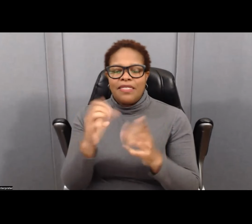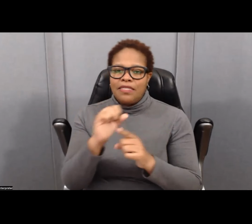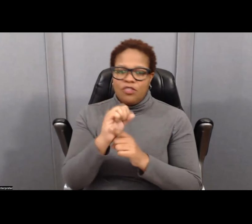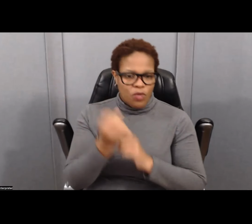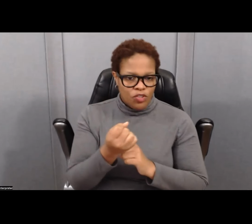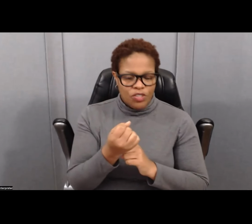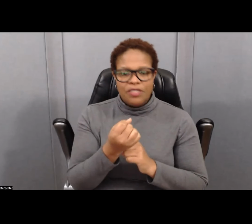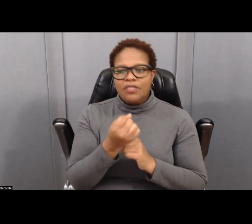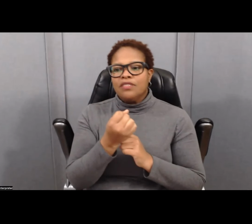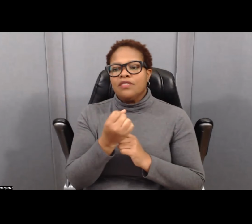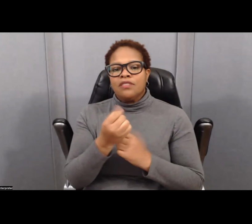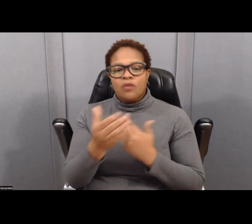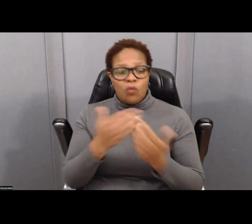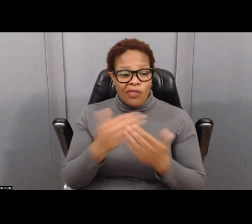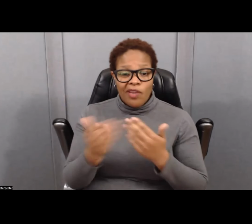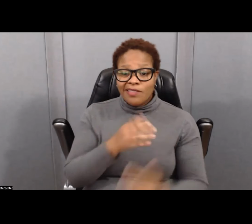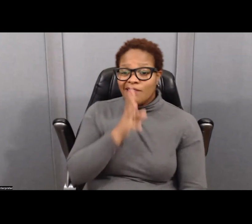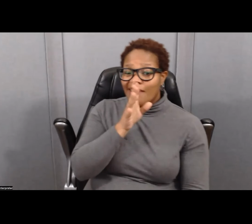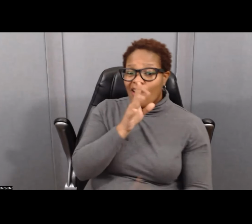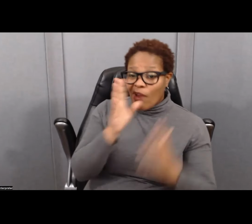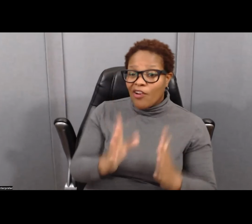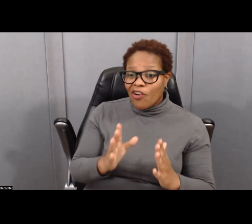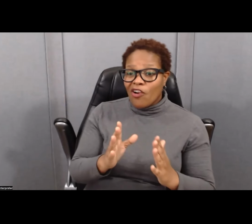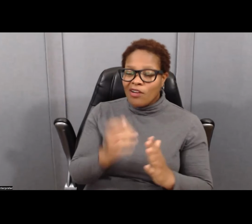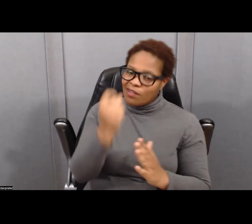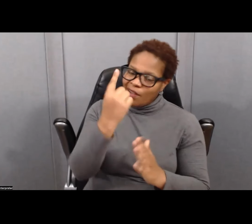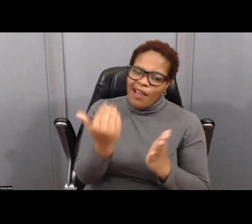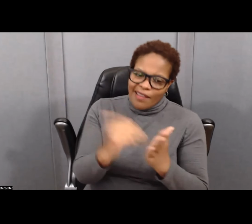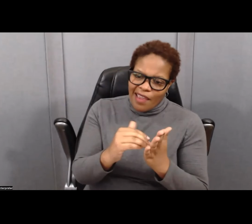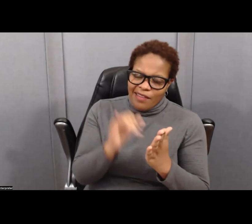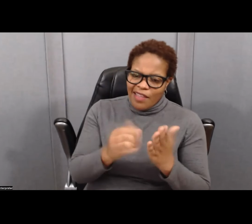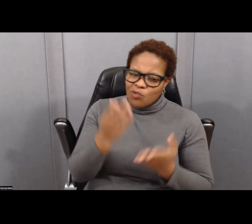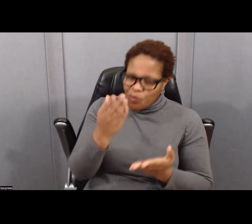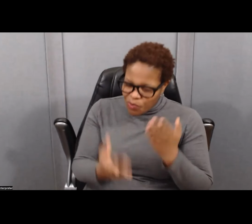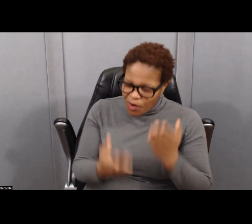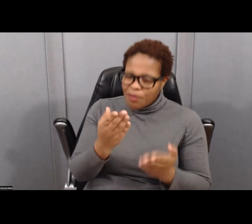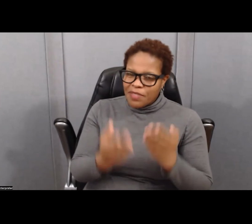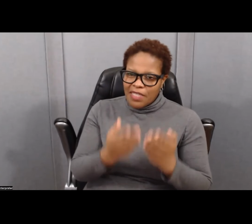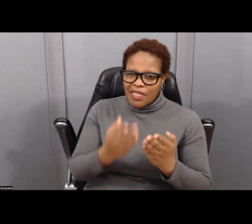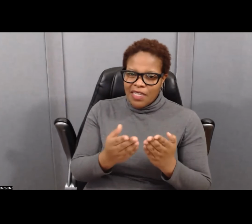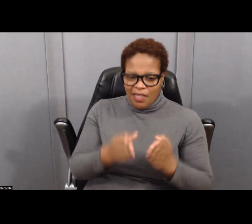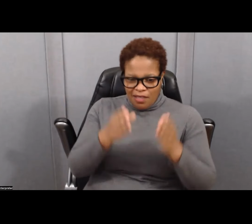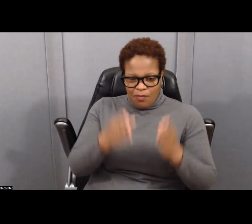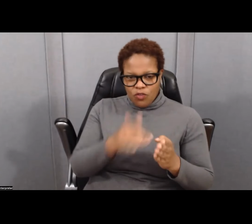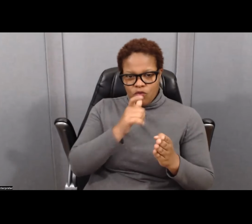whether it be the narrator, which again, is probably the one that's gonna be easily identifiable